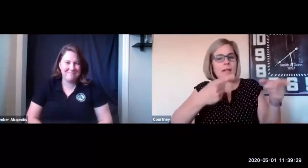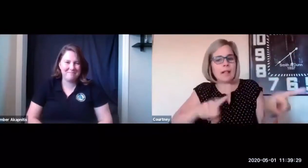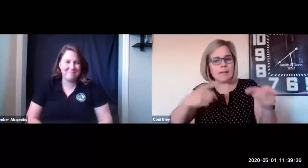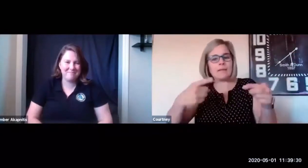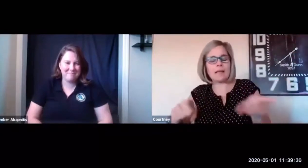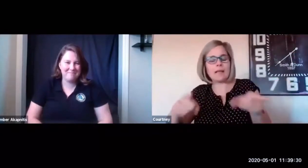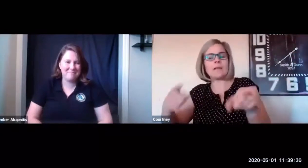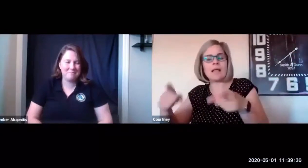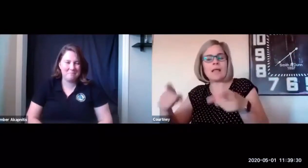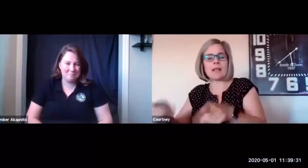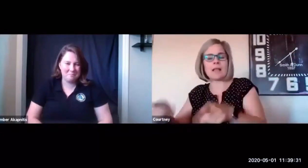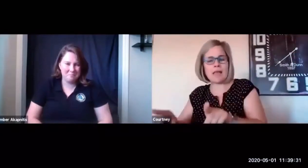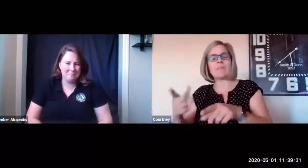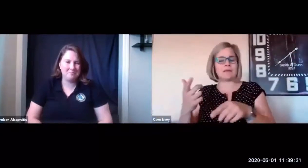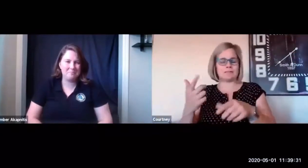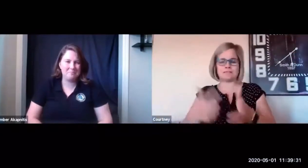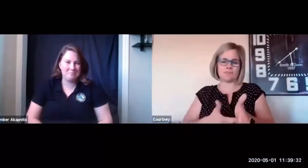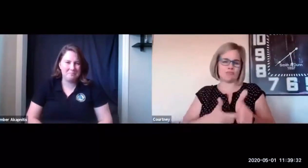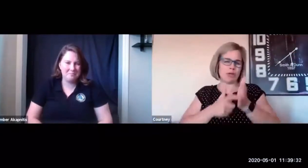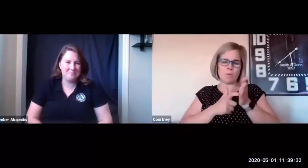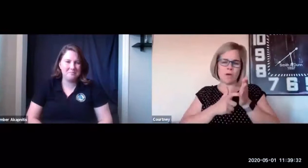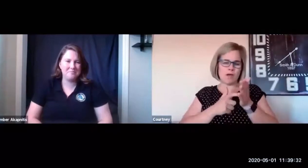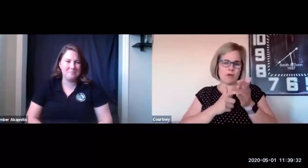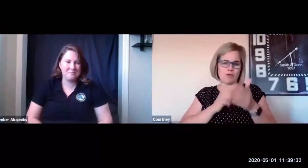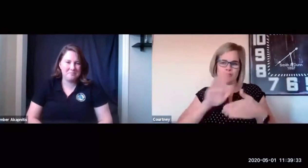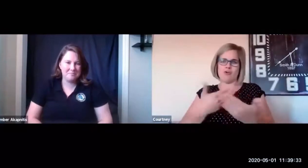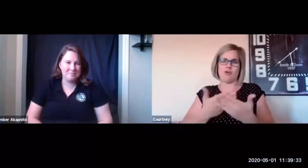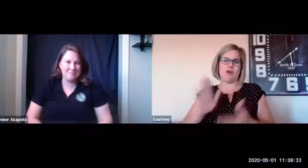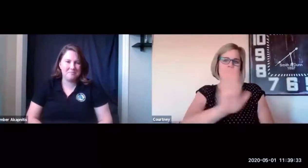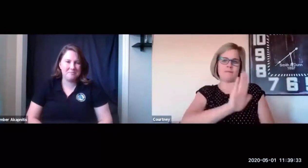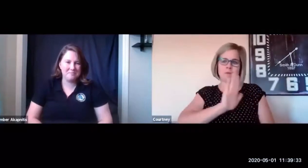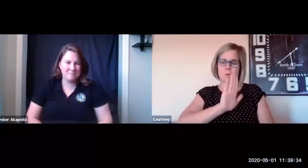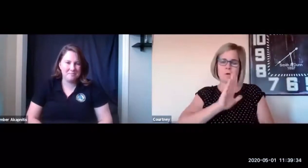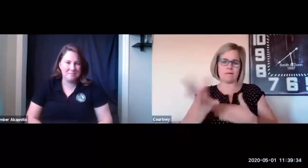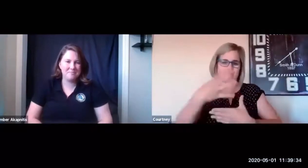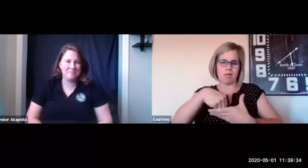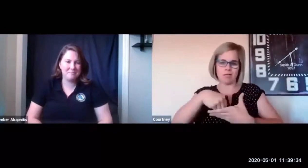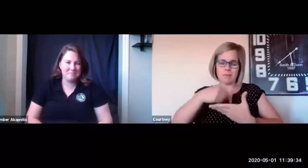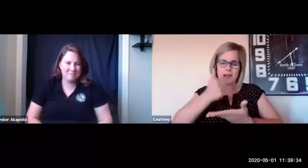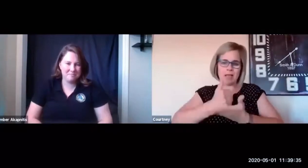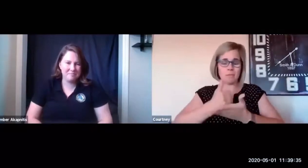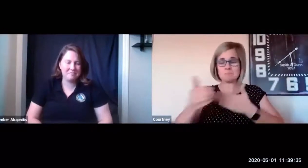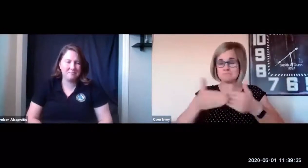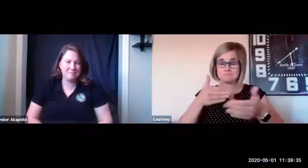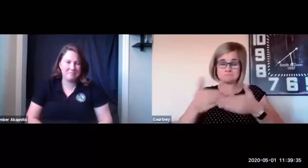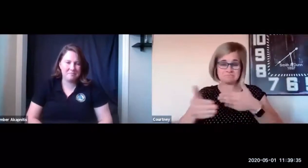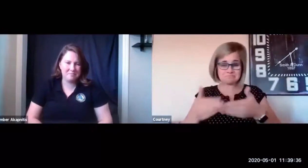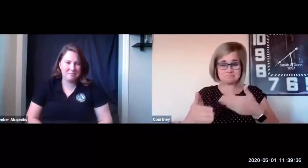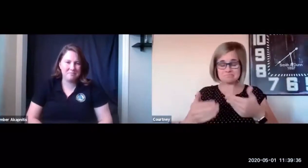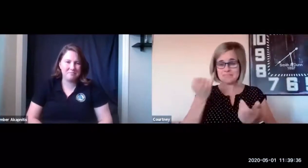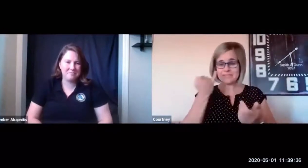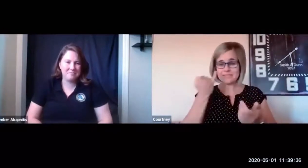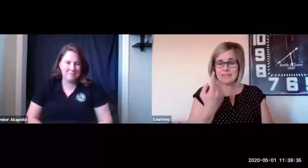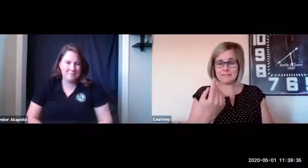that I've been principal, everything that's happened has required all of your involvement and your help.